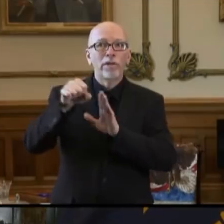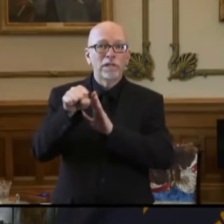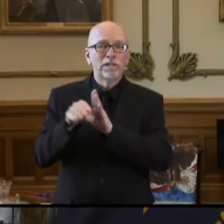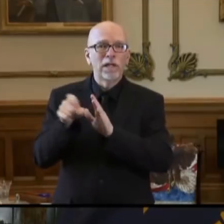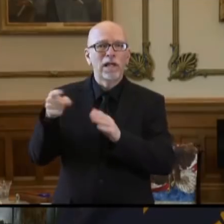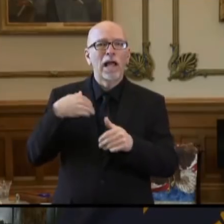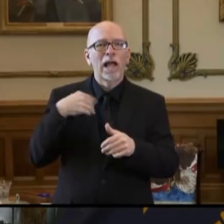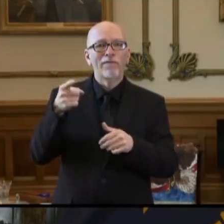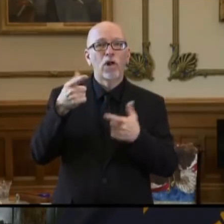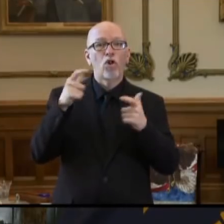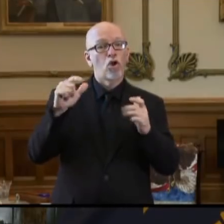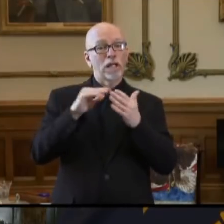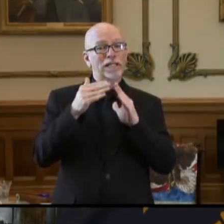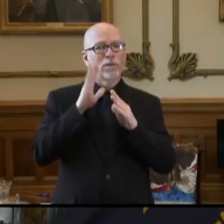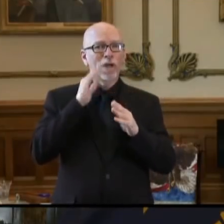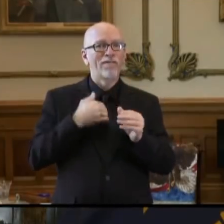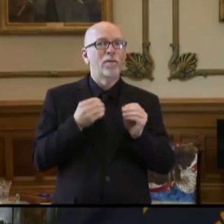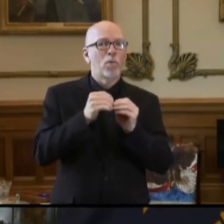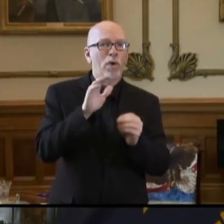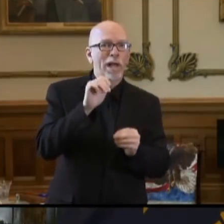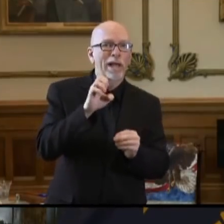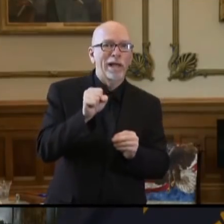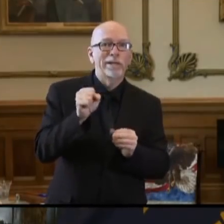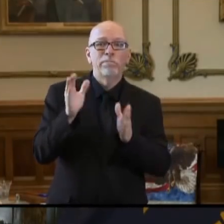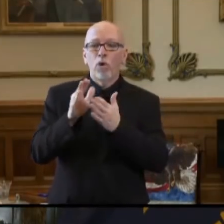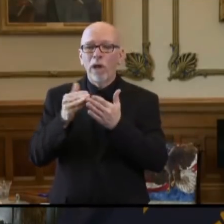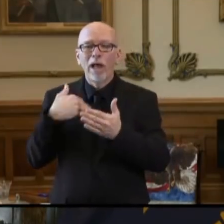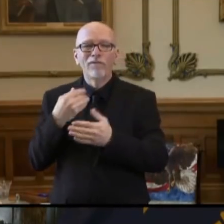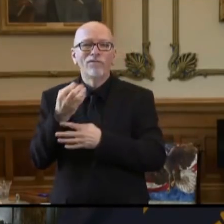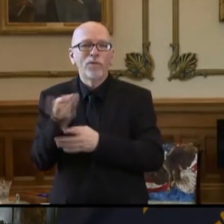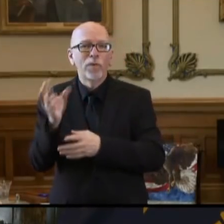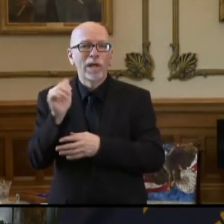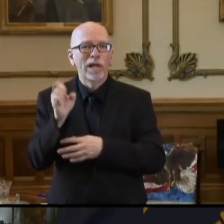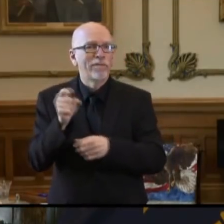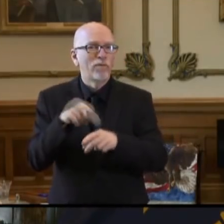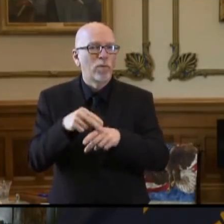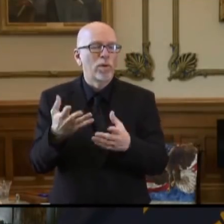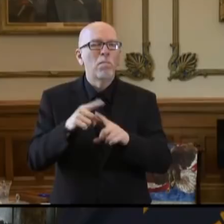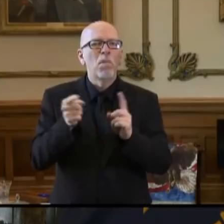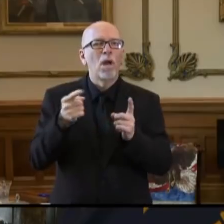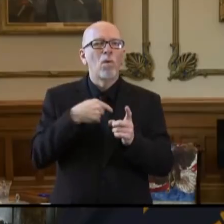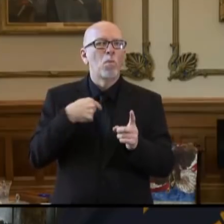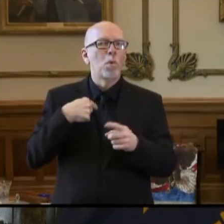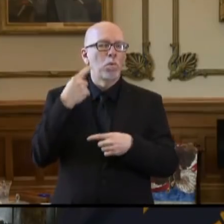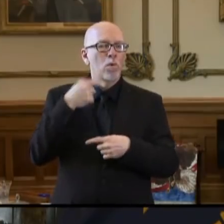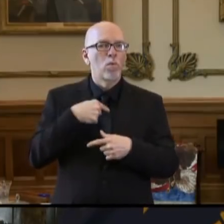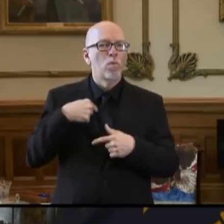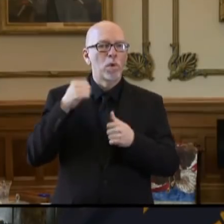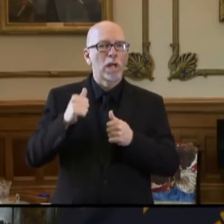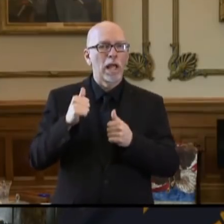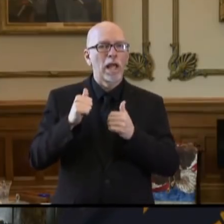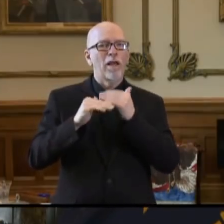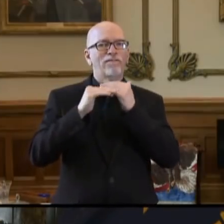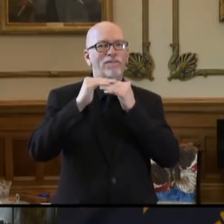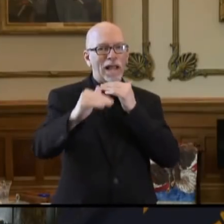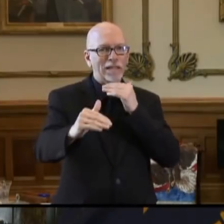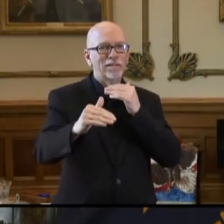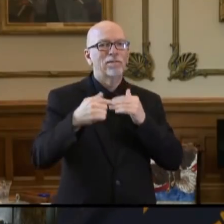METROPOLITAN AREA HERE IN THE STATE OF INDIANA. SO IN INDIANA, JUST LIKE EVERY OTHER STATE THERE WILL BE A LARGER CITY THAT WILL HAVE MORE CASES.